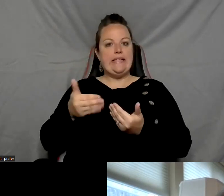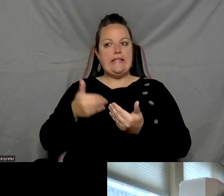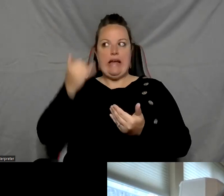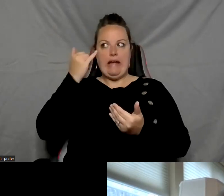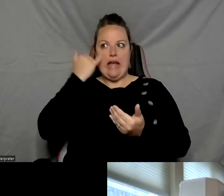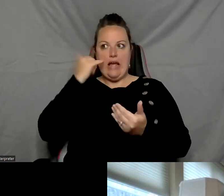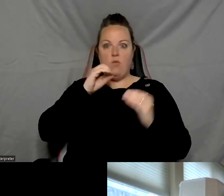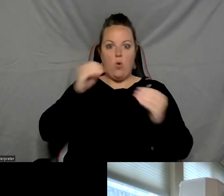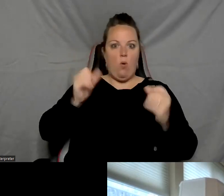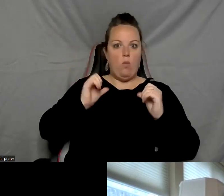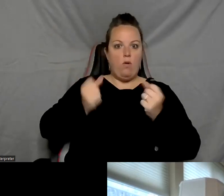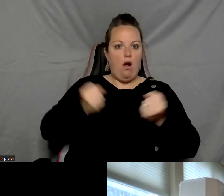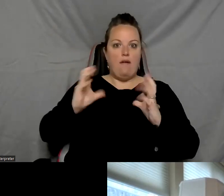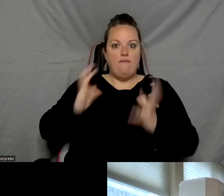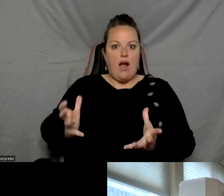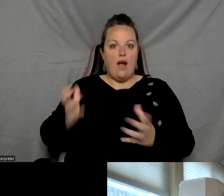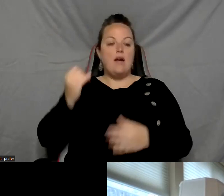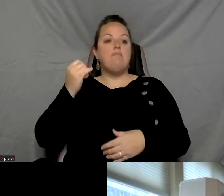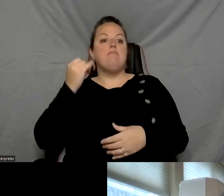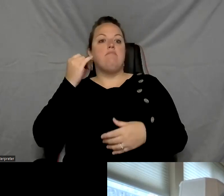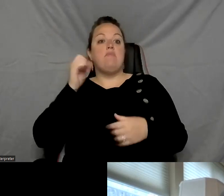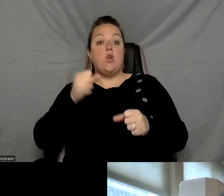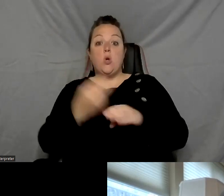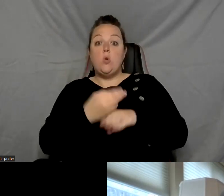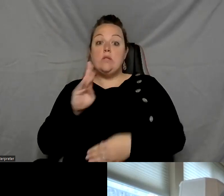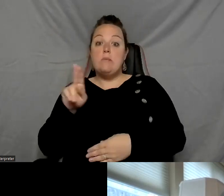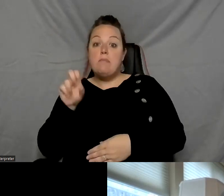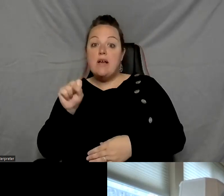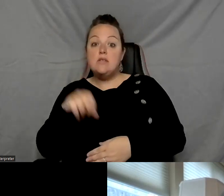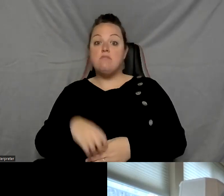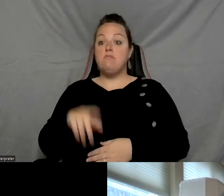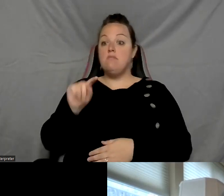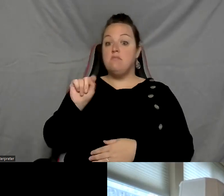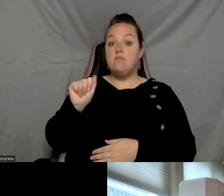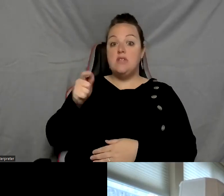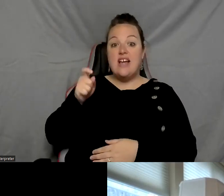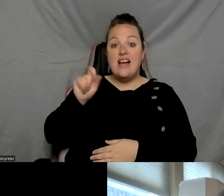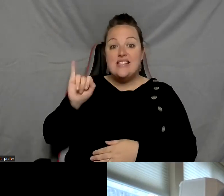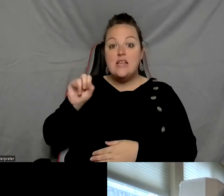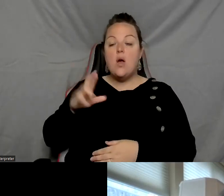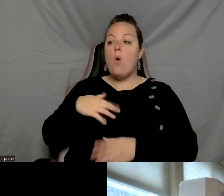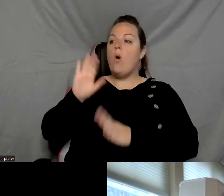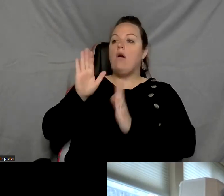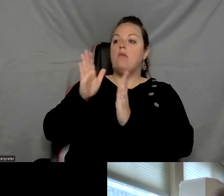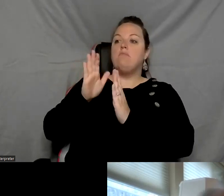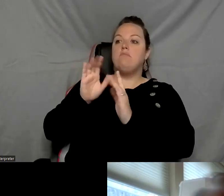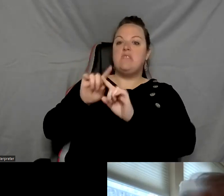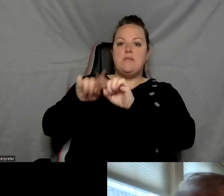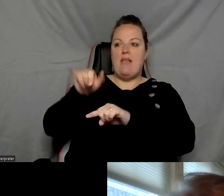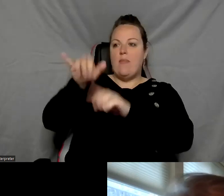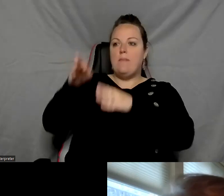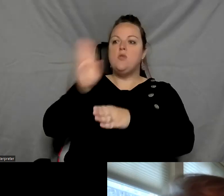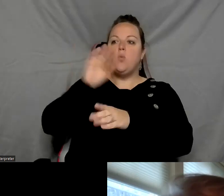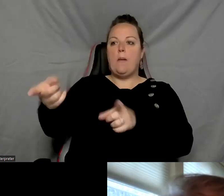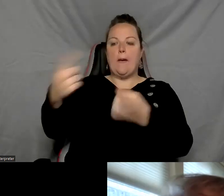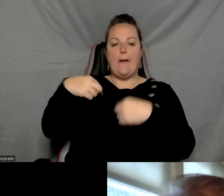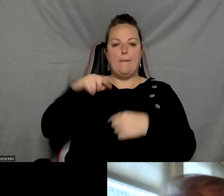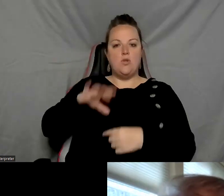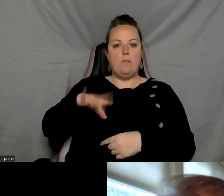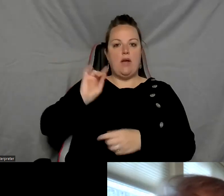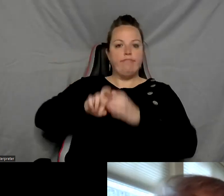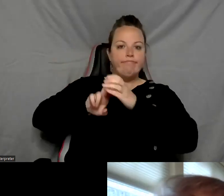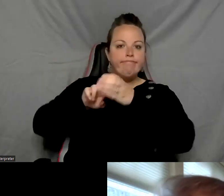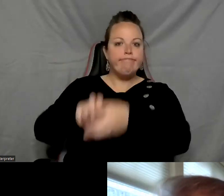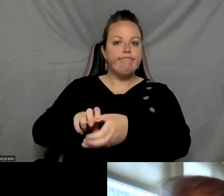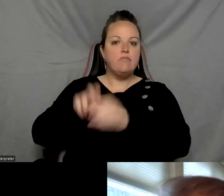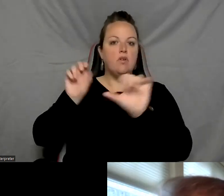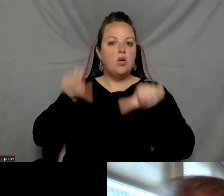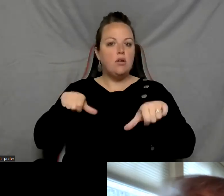I could take a bus, take ataxy, or could rely on someone to come get me. Where I am, I don't